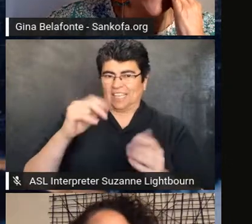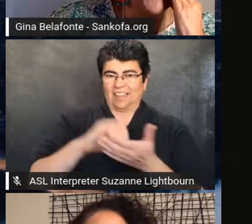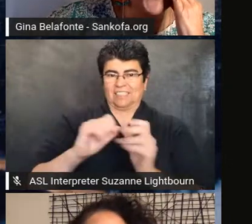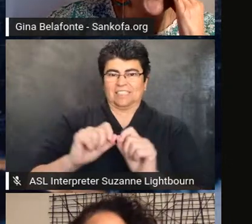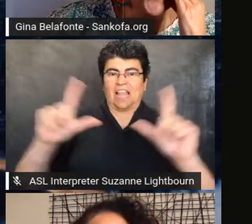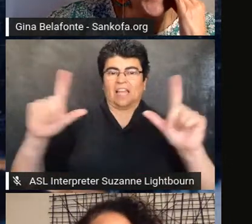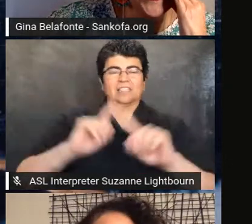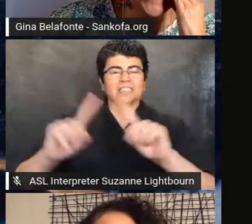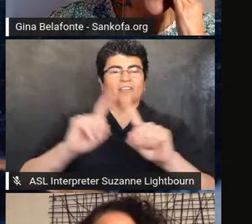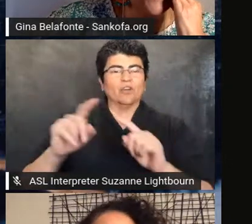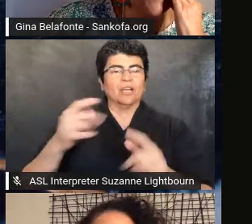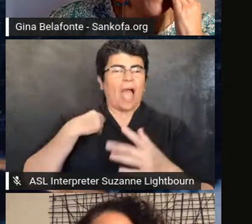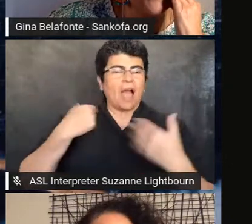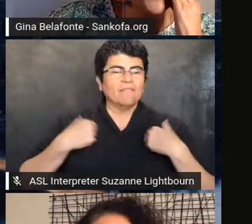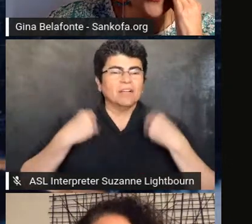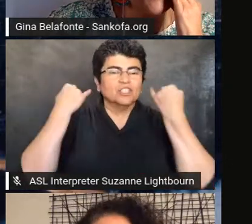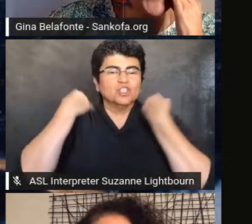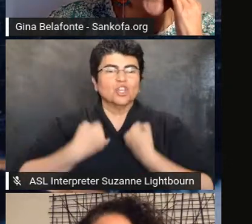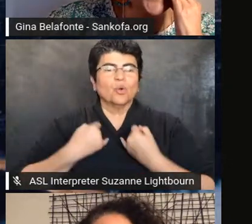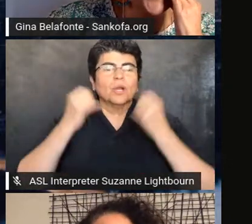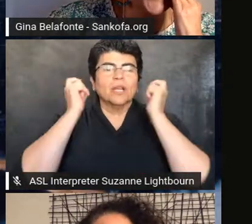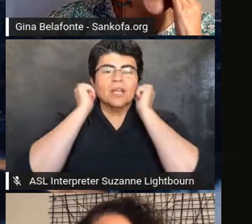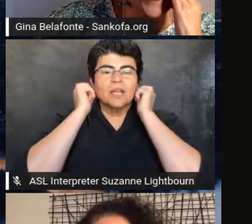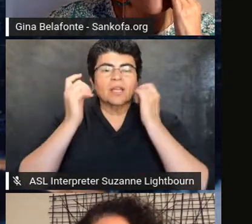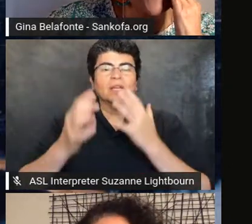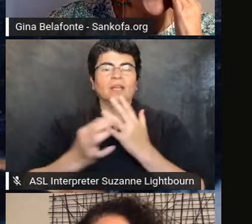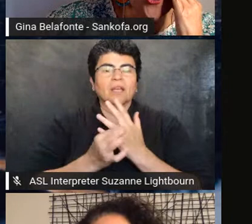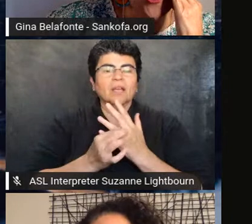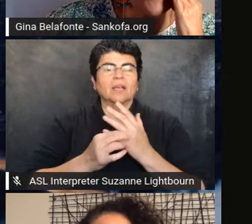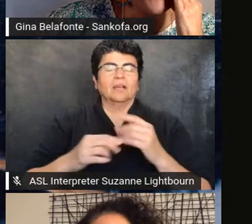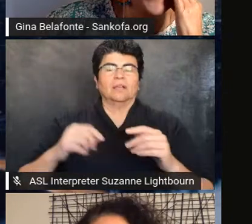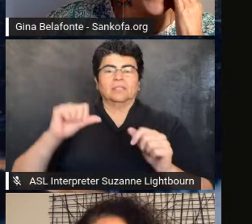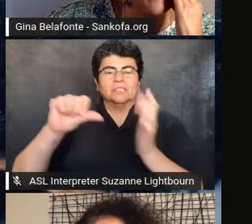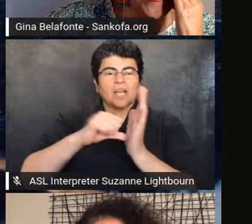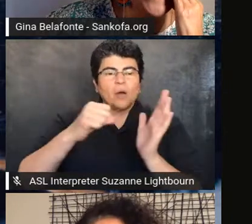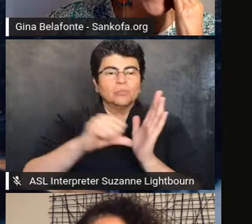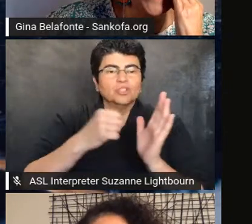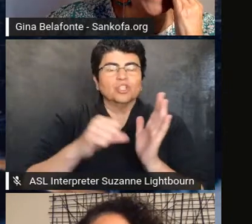you have jewelry or sculpture, photography, painting,